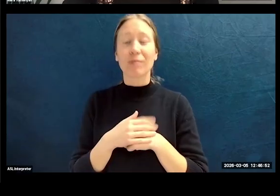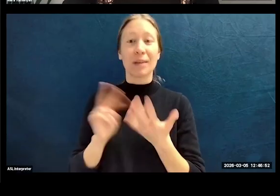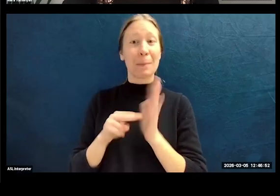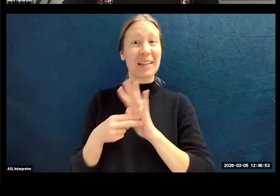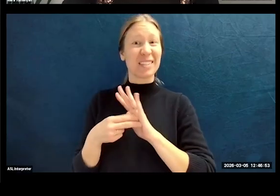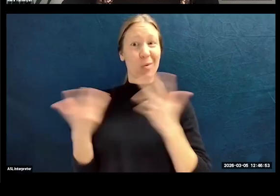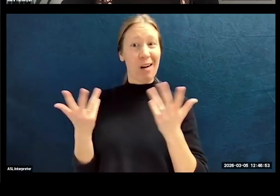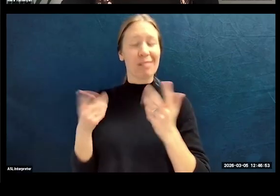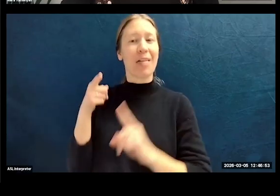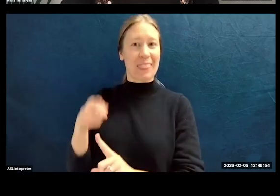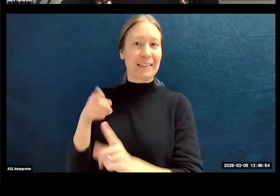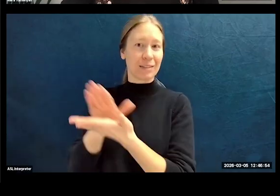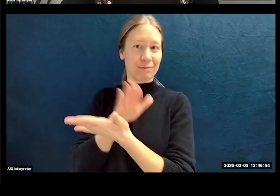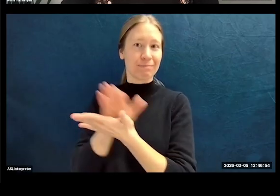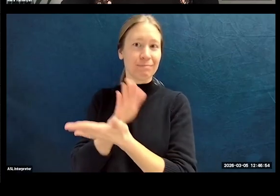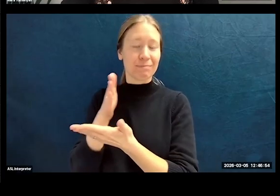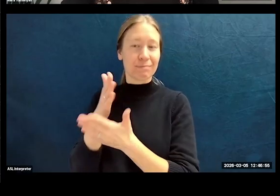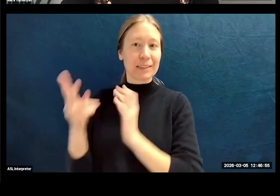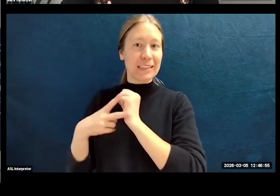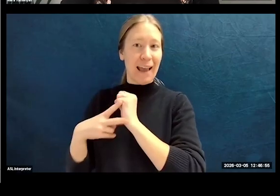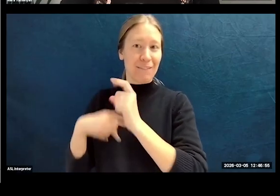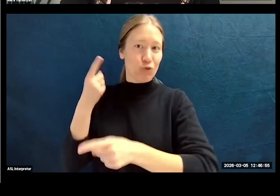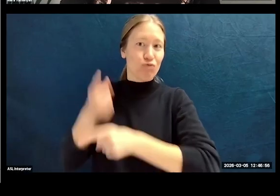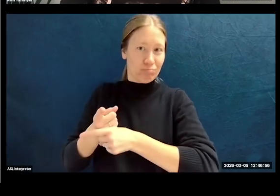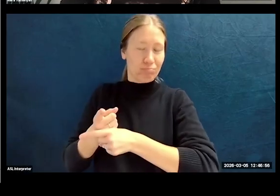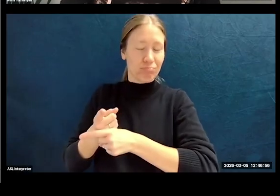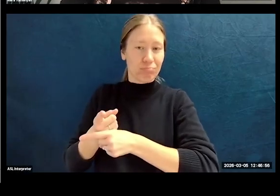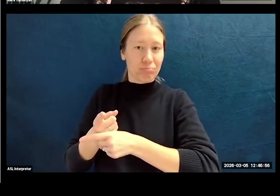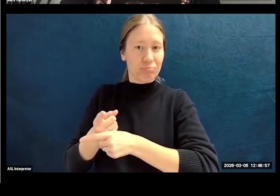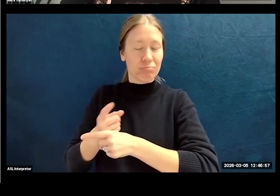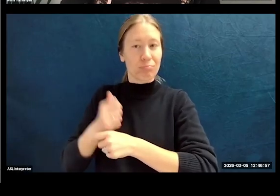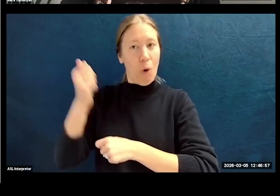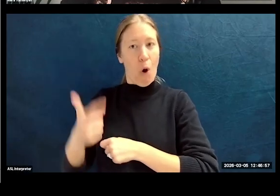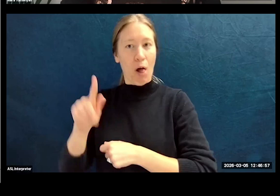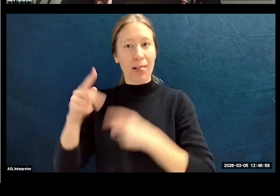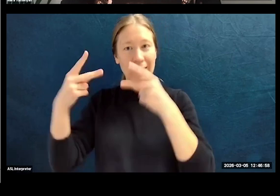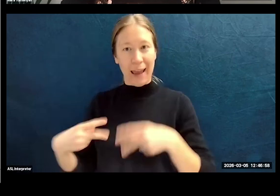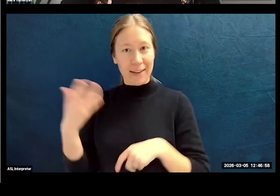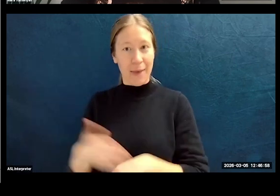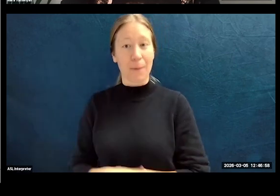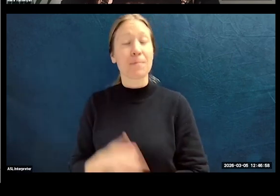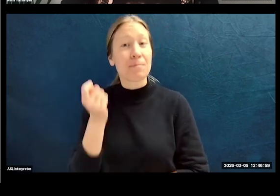I have my tags. However, there is another way of saving documents